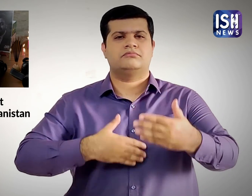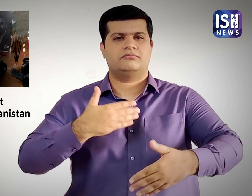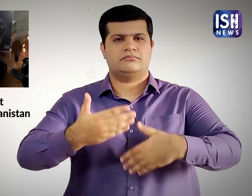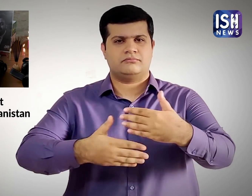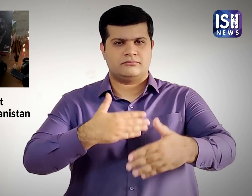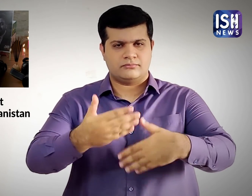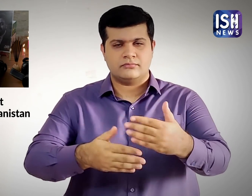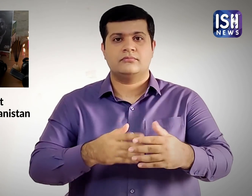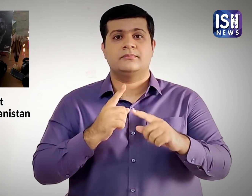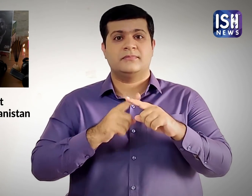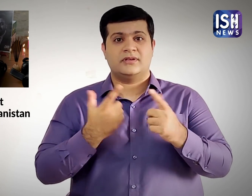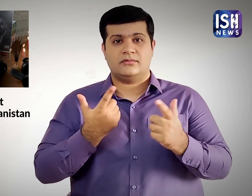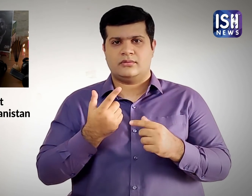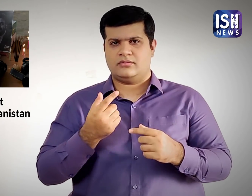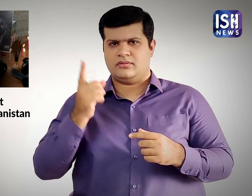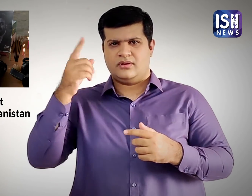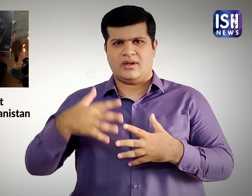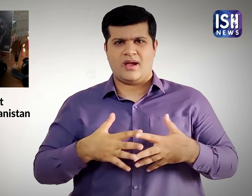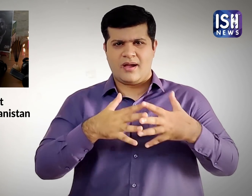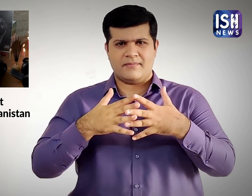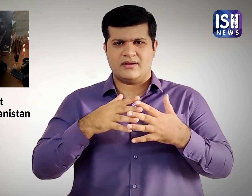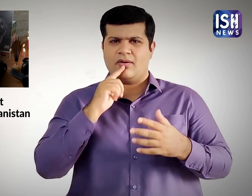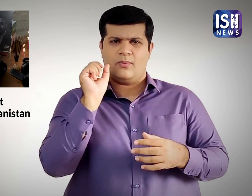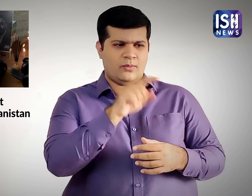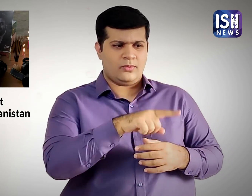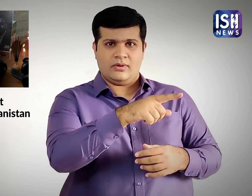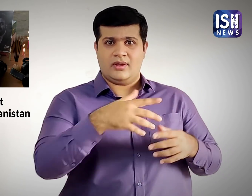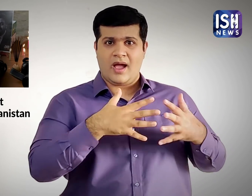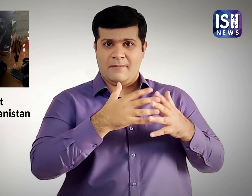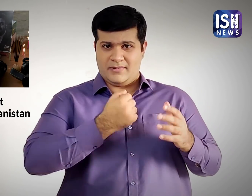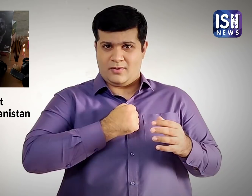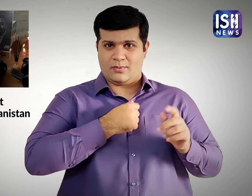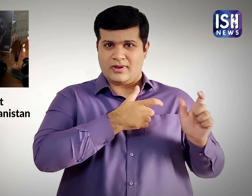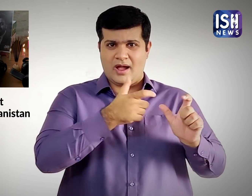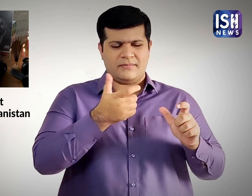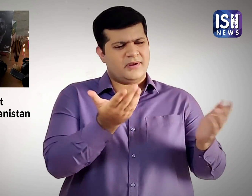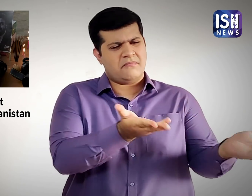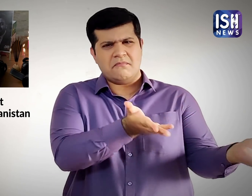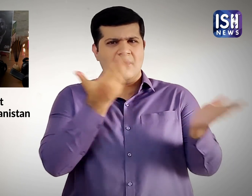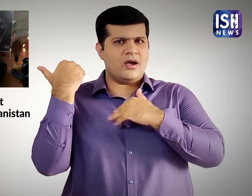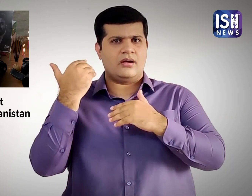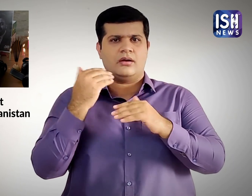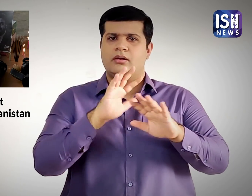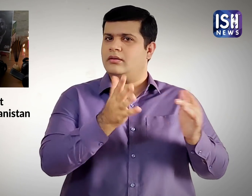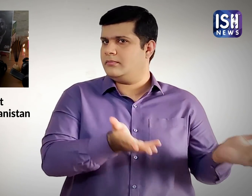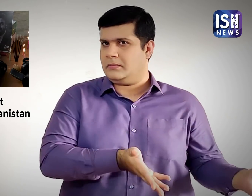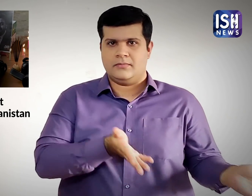However, now the USA called back their forces.